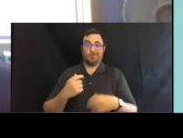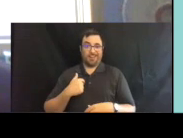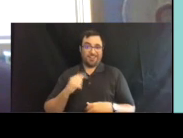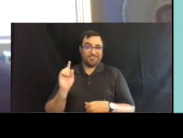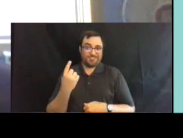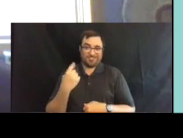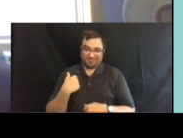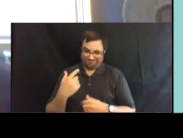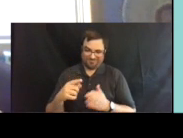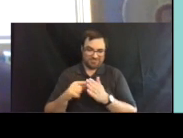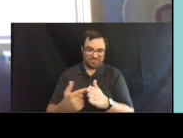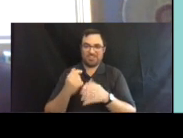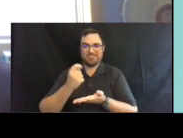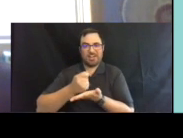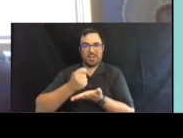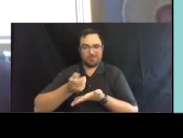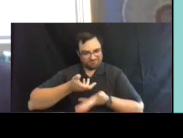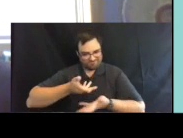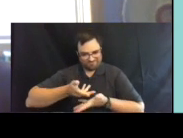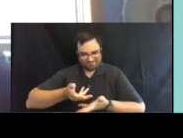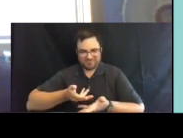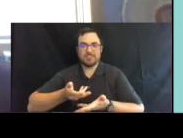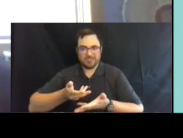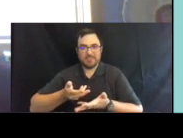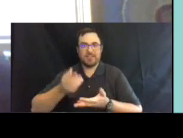the thing that was always at the forefront of mind it just felt